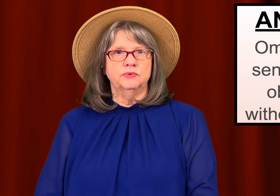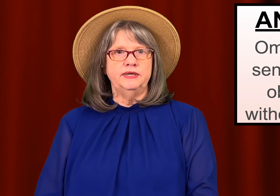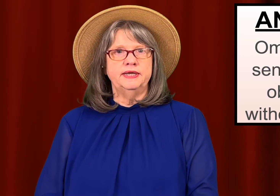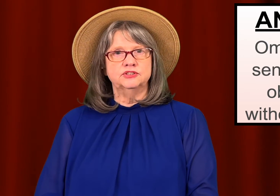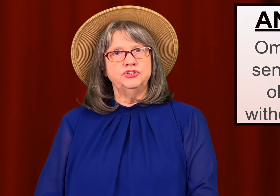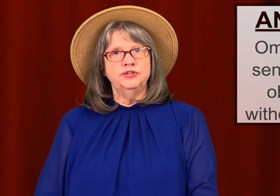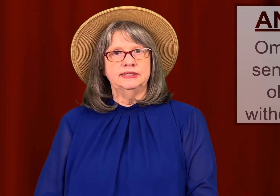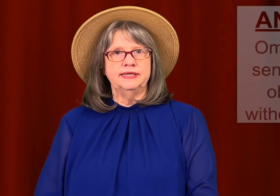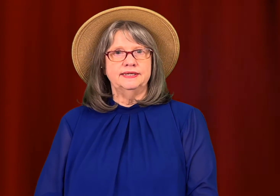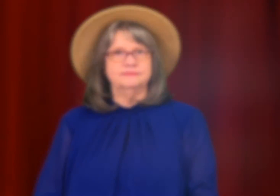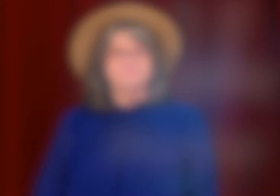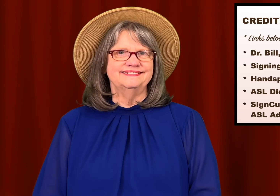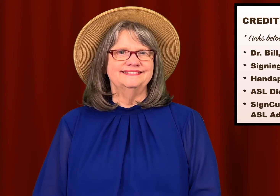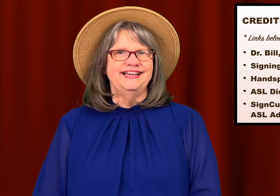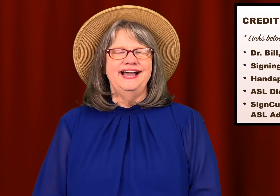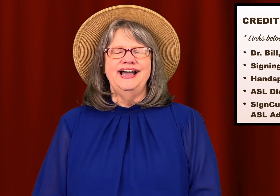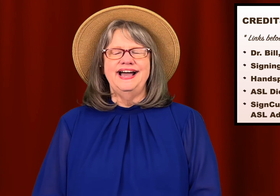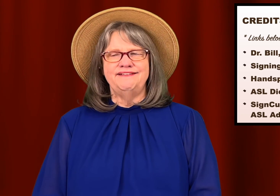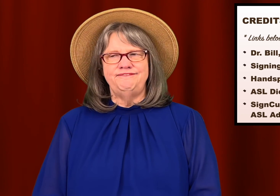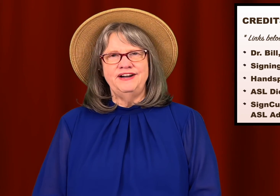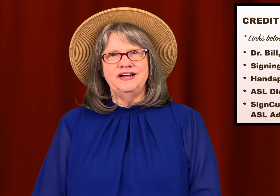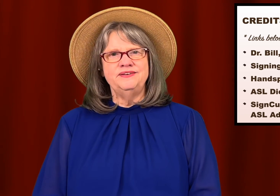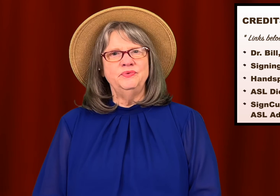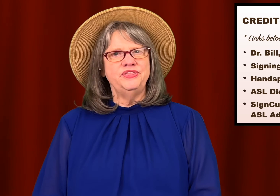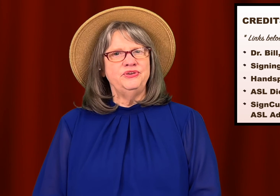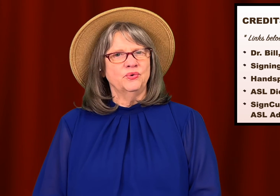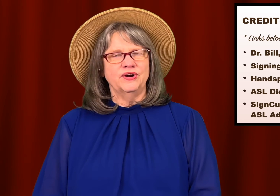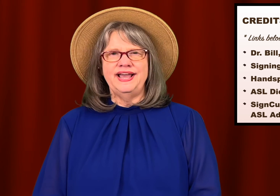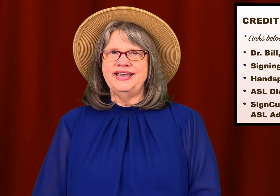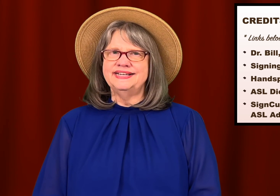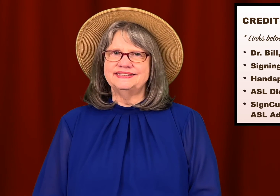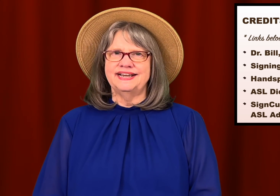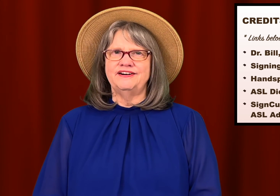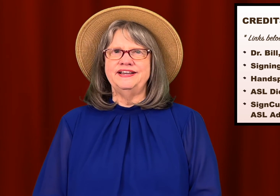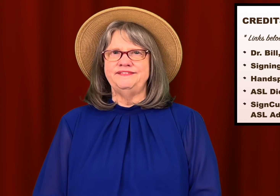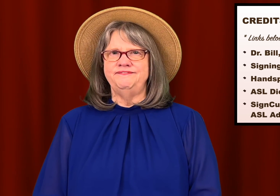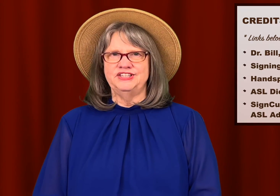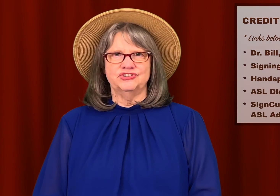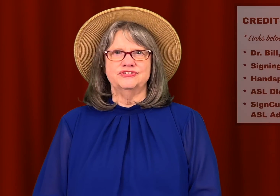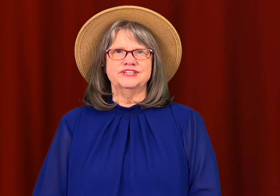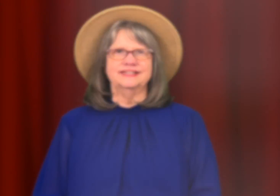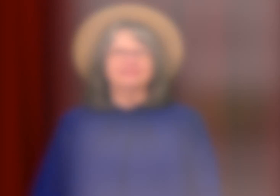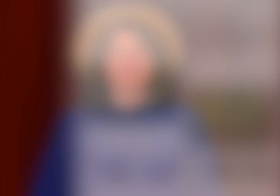is right next to the lake. Have fun with your ASL adventures! 🤙